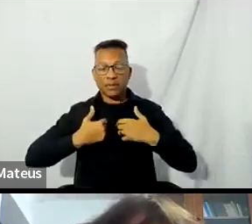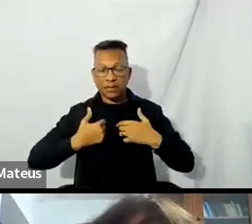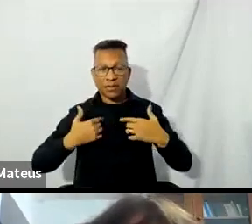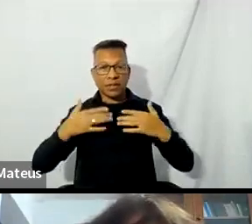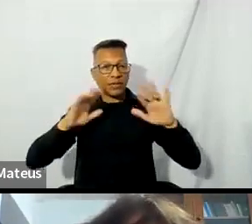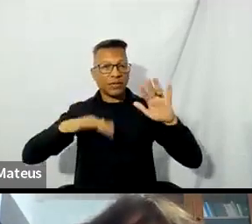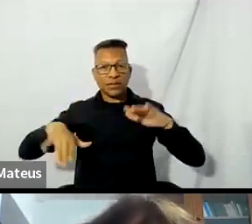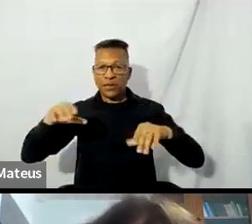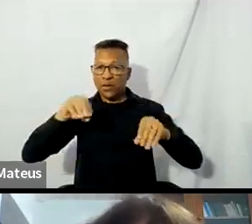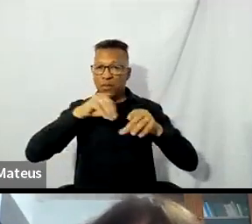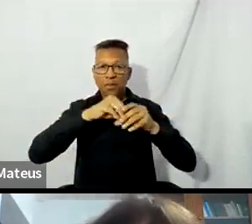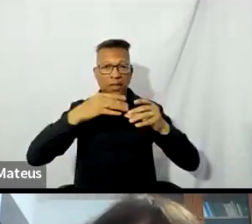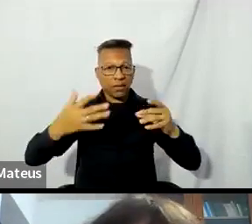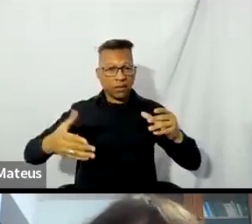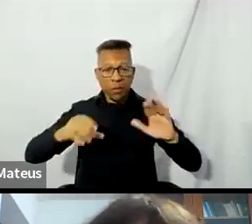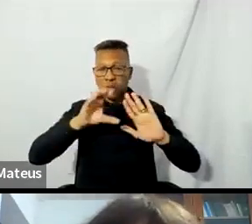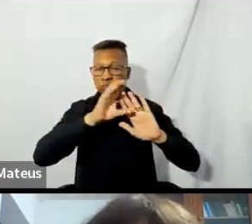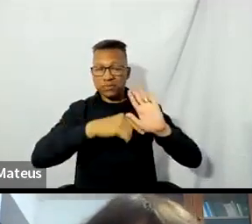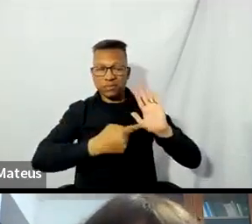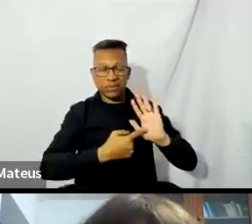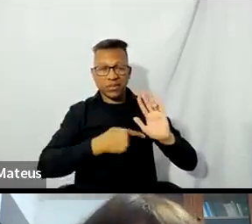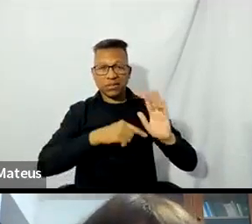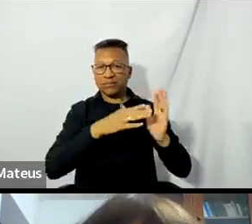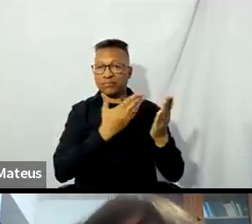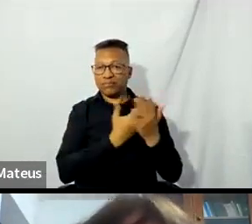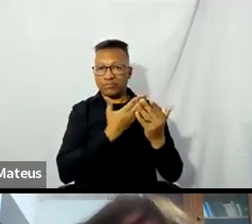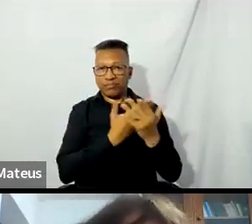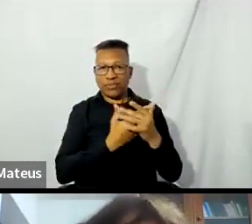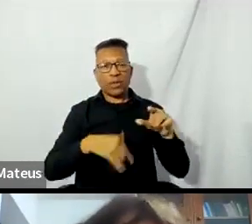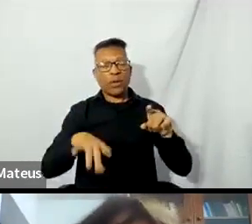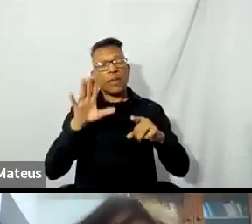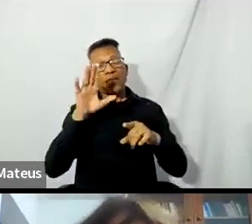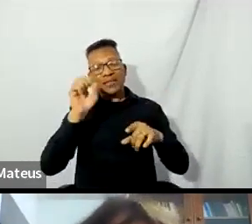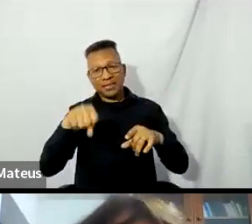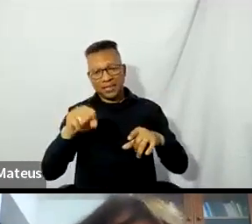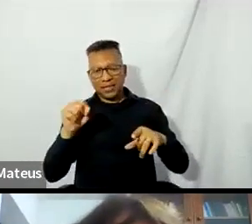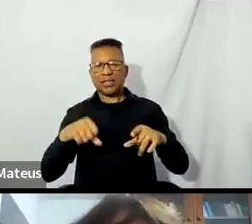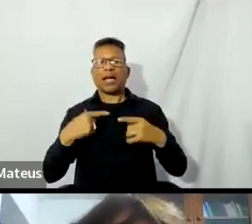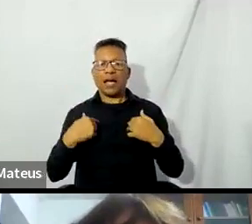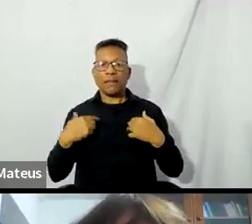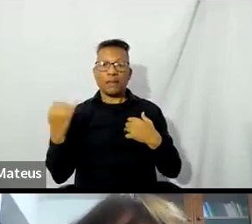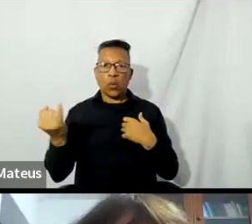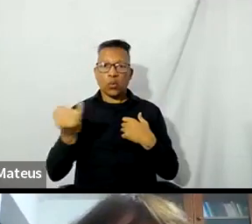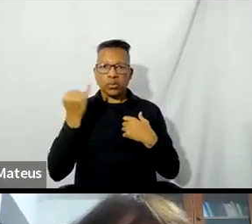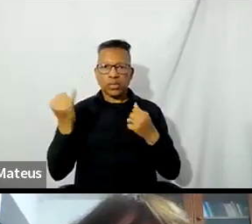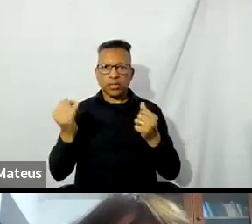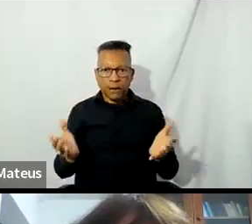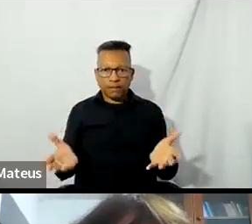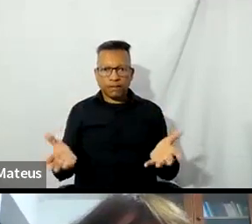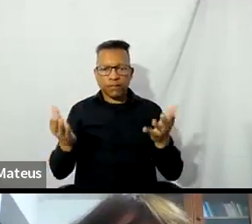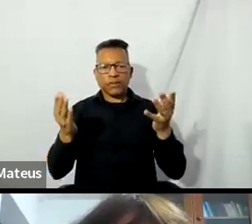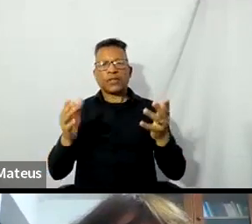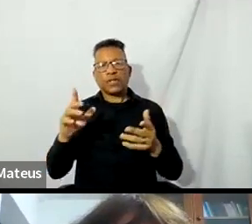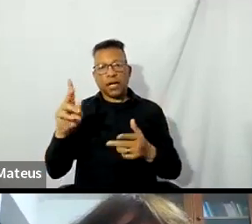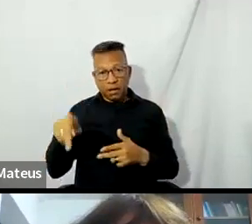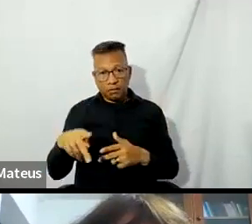what the curriculum content what the curriculum content is, but they, the the uman uman values that uman values that you project, values that you project, because